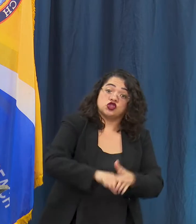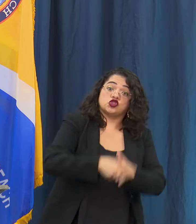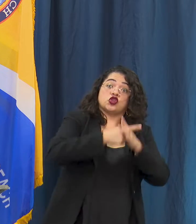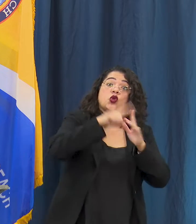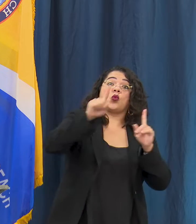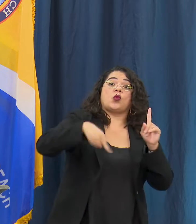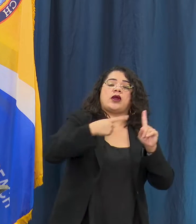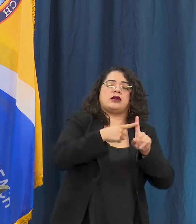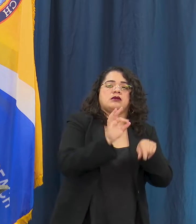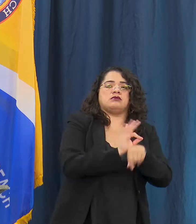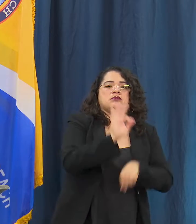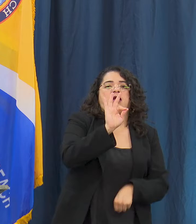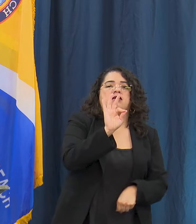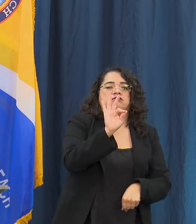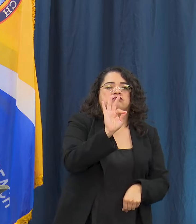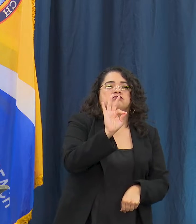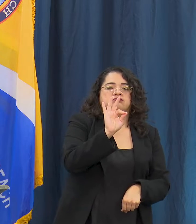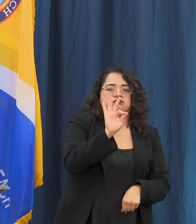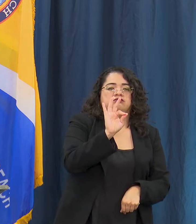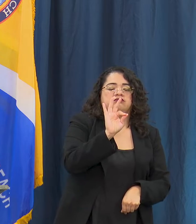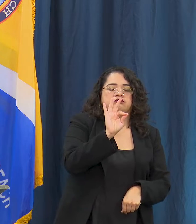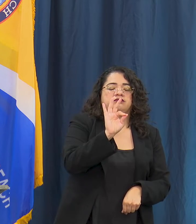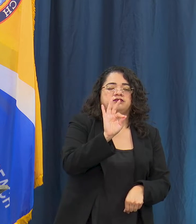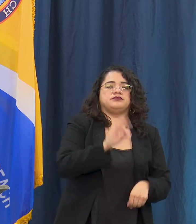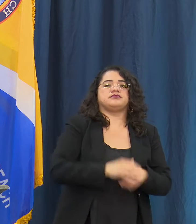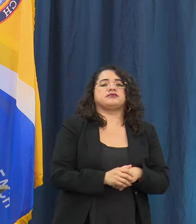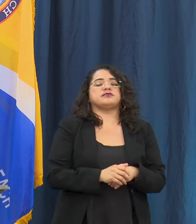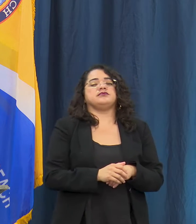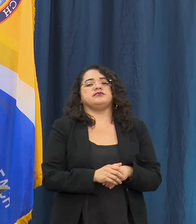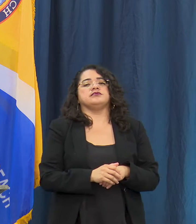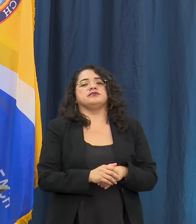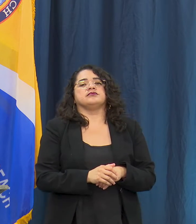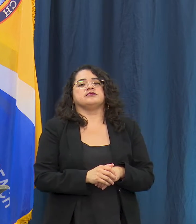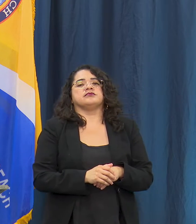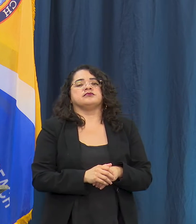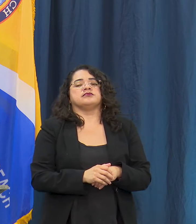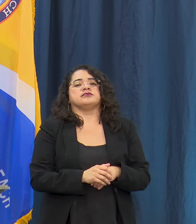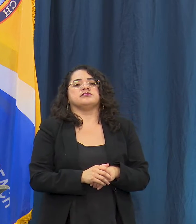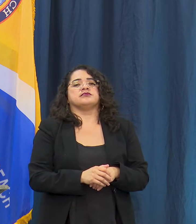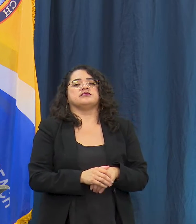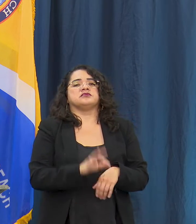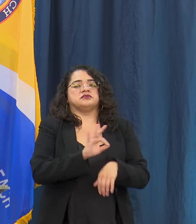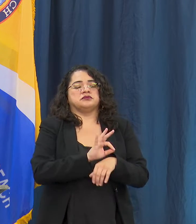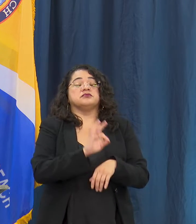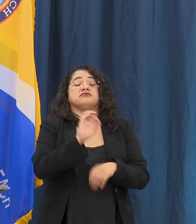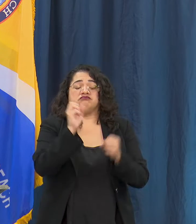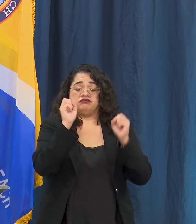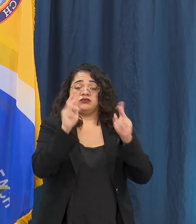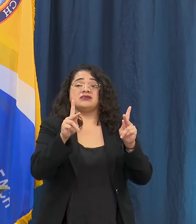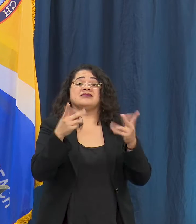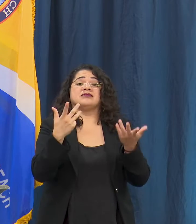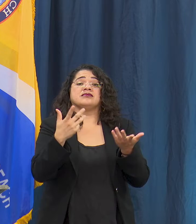We'll have a lot more to say on the issues around the civil unrest happening